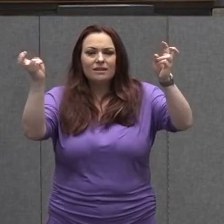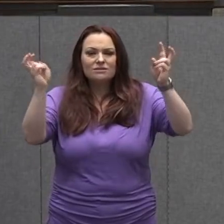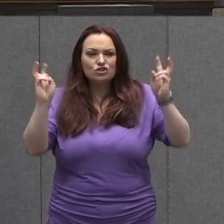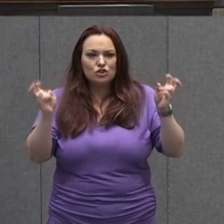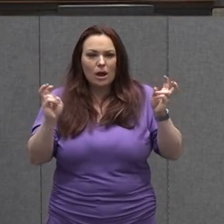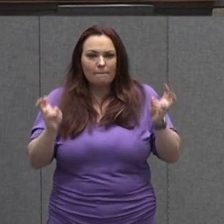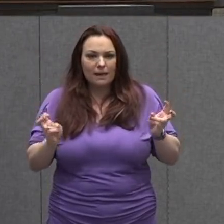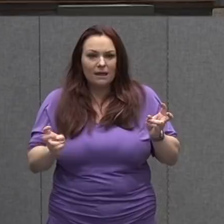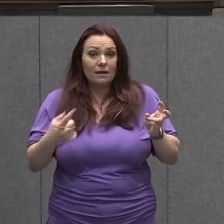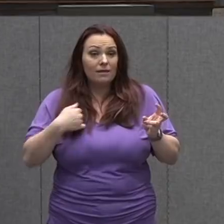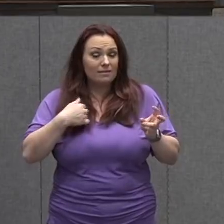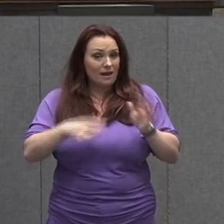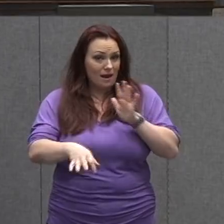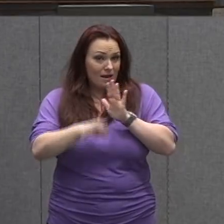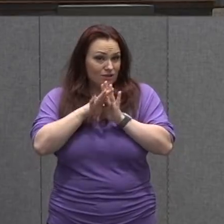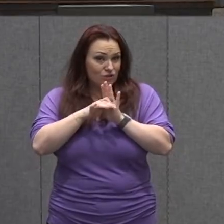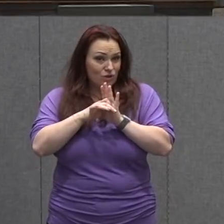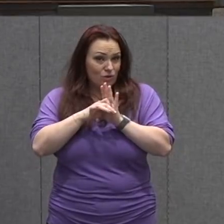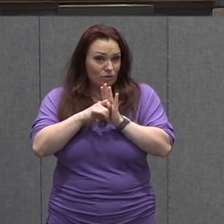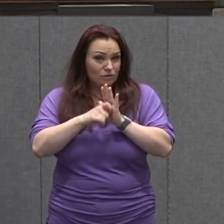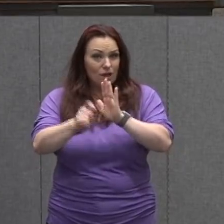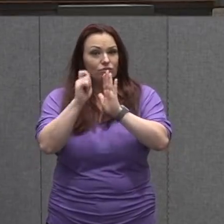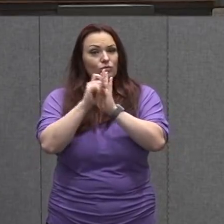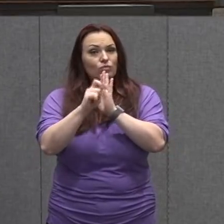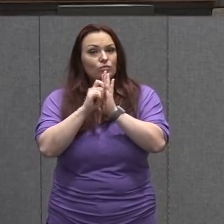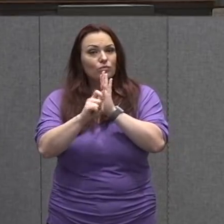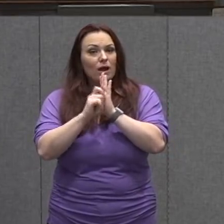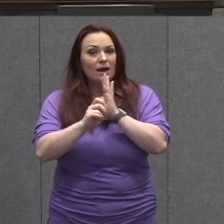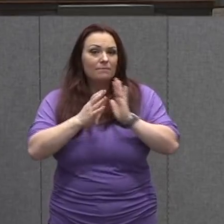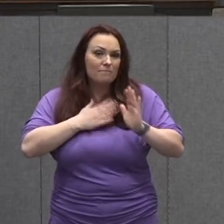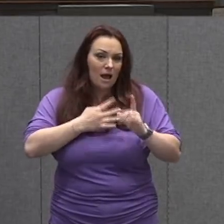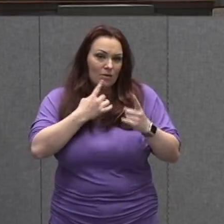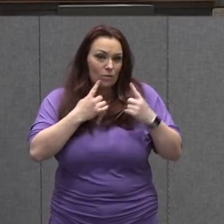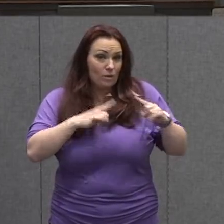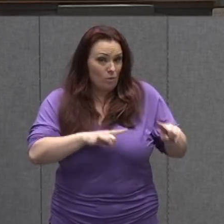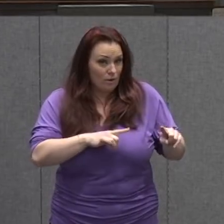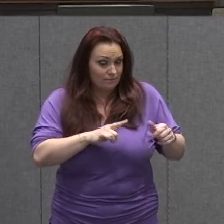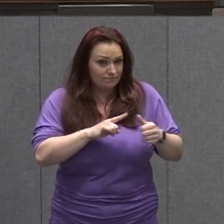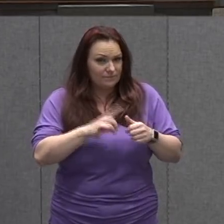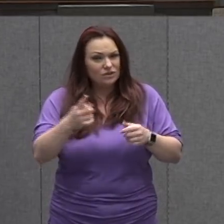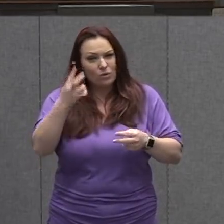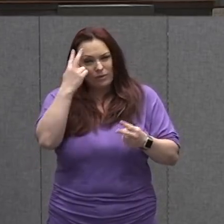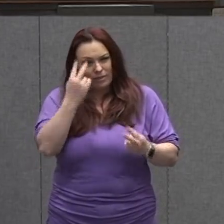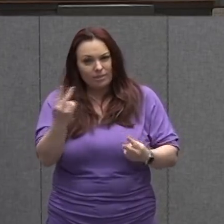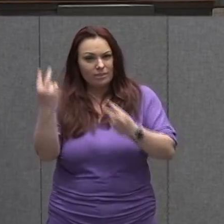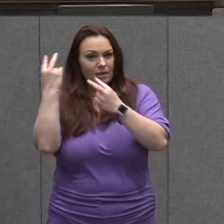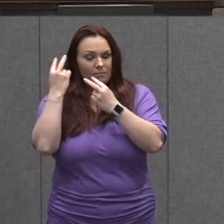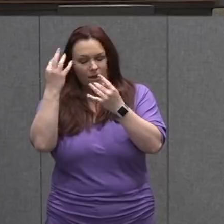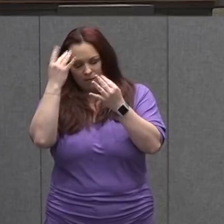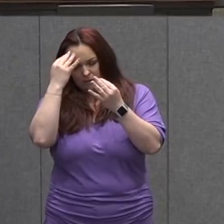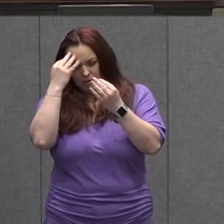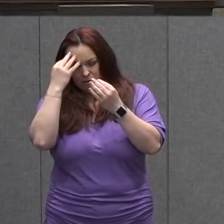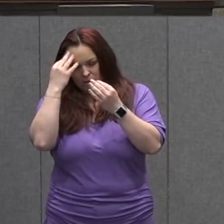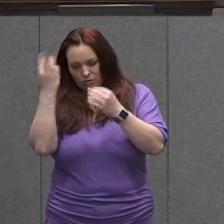that I chose to write my report on? So think about that for a second, think back to Wednesday, oh, today is Wednesday.